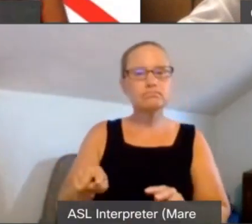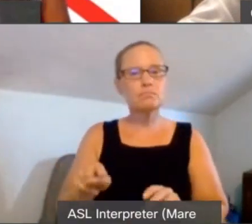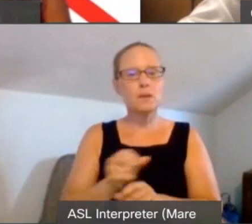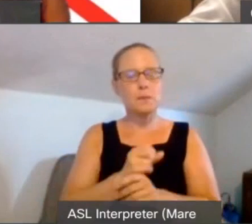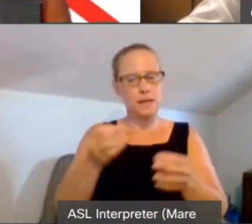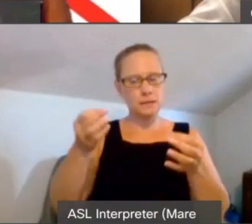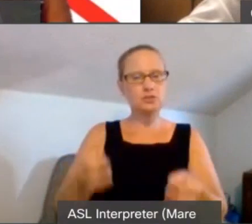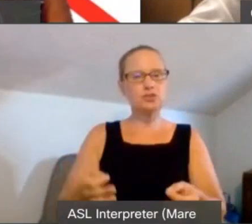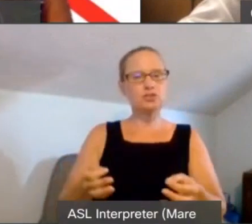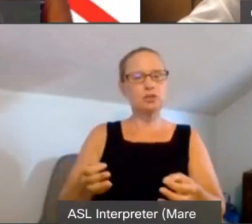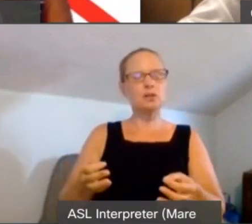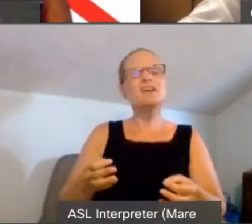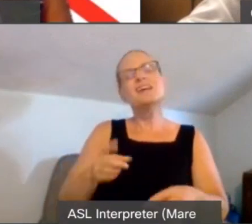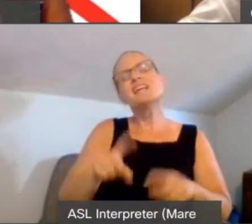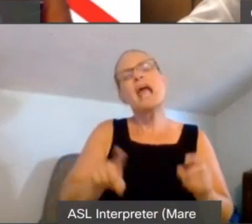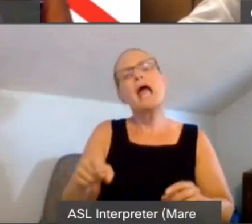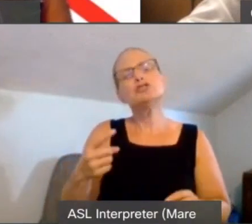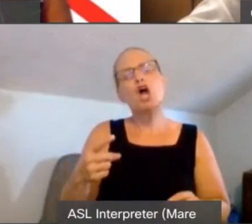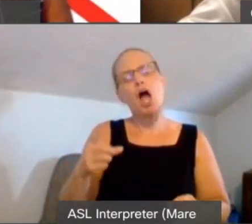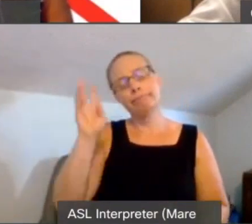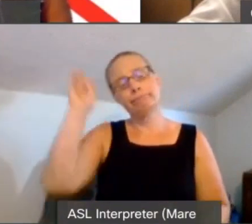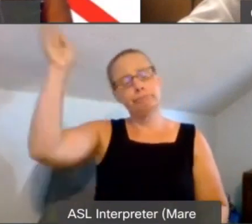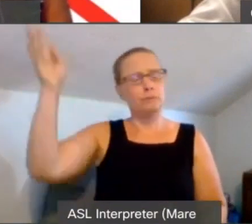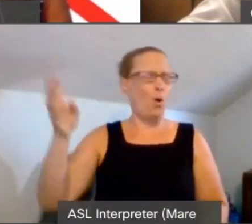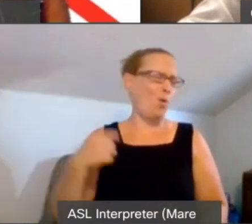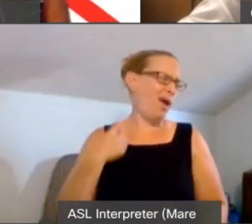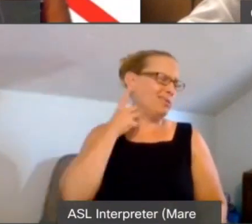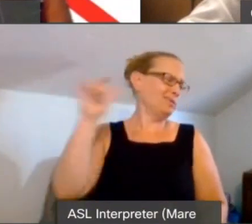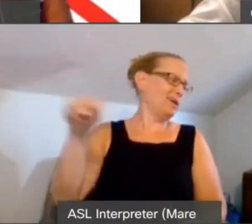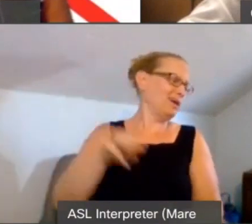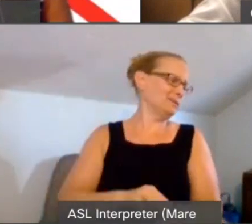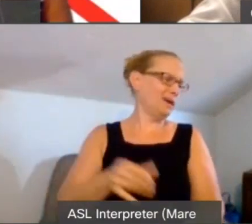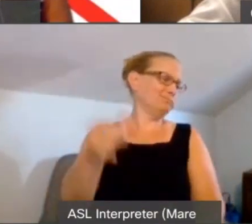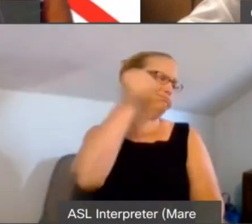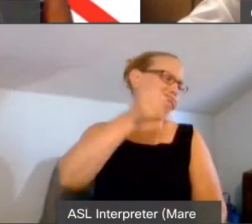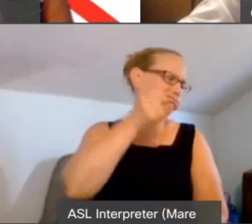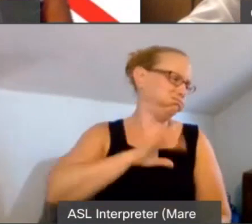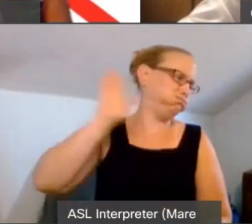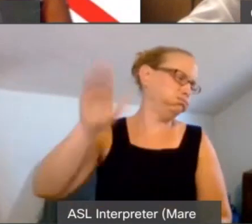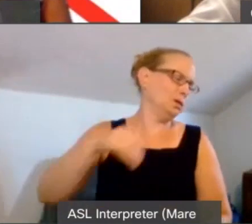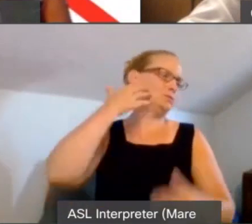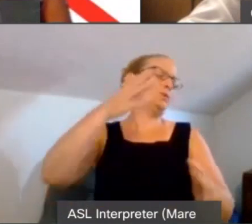we think this guy's a pill mill, I hear this all the time. He's frankly slandering, physicians in the community